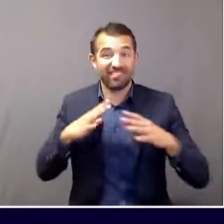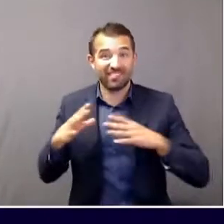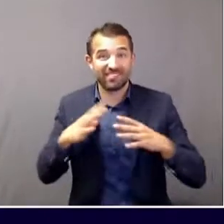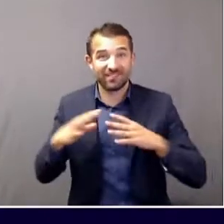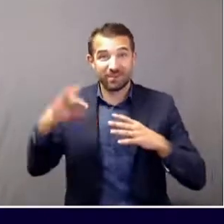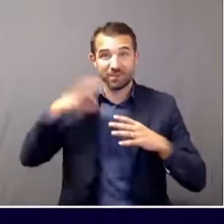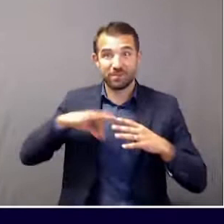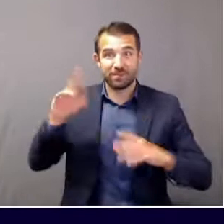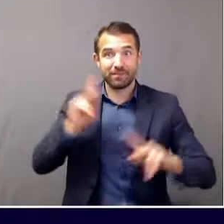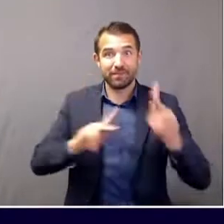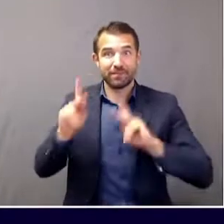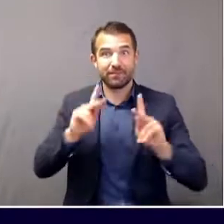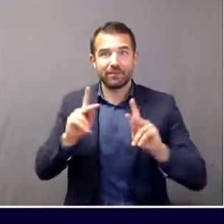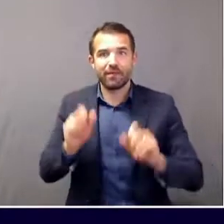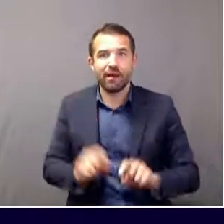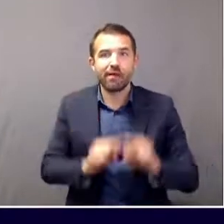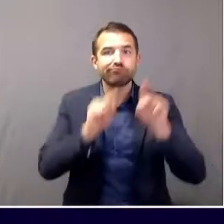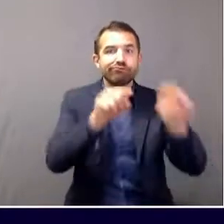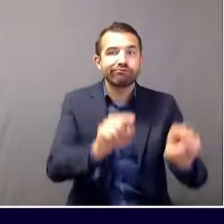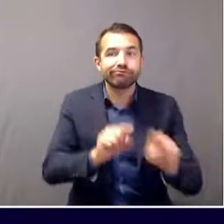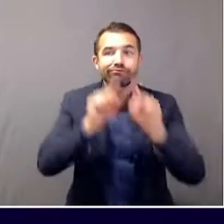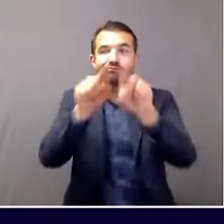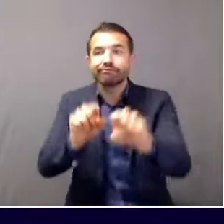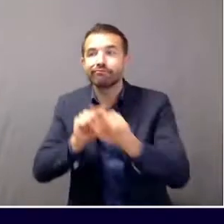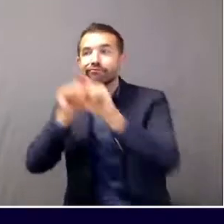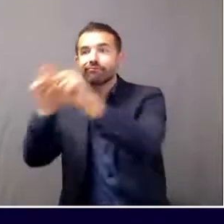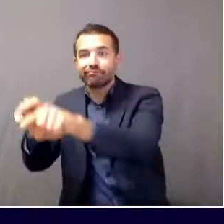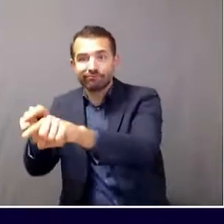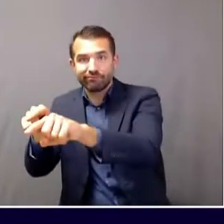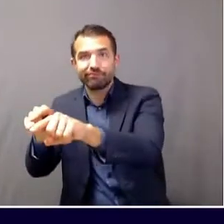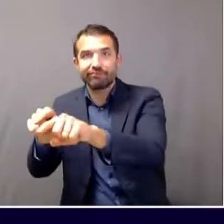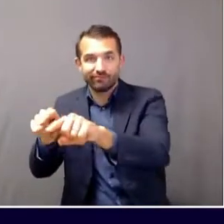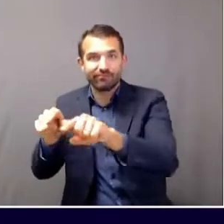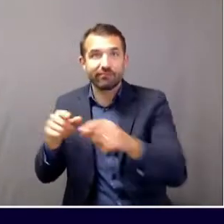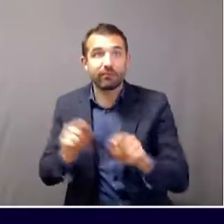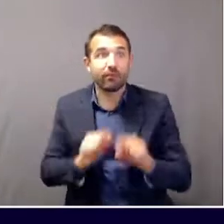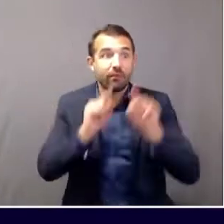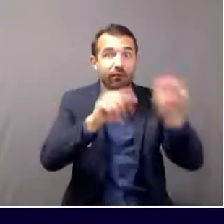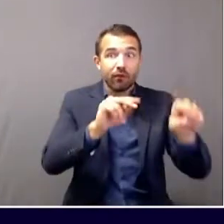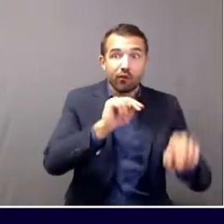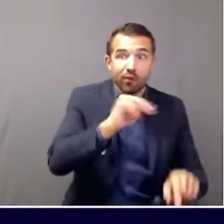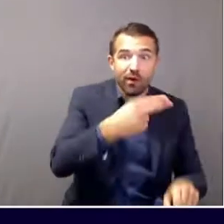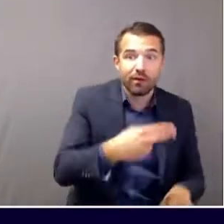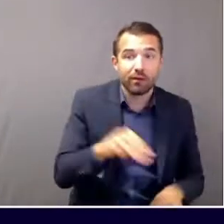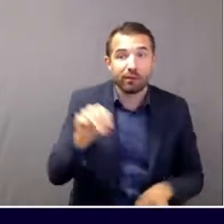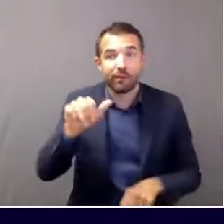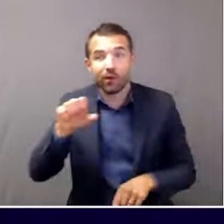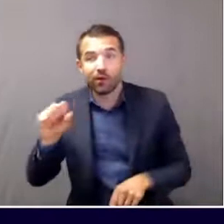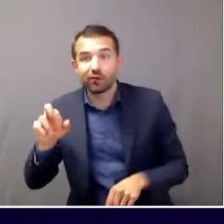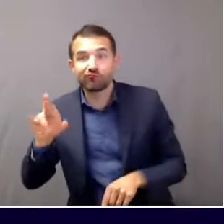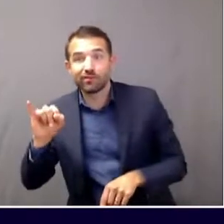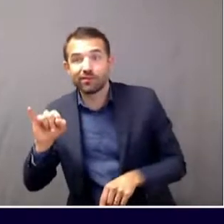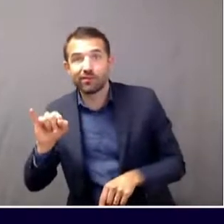who might be going to see friends and family in nearby